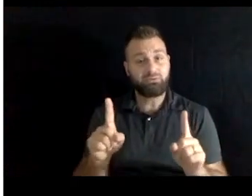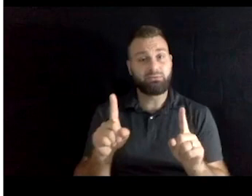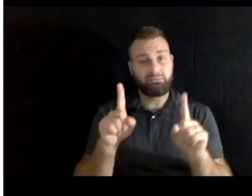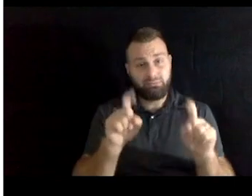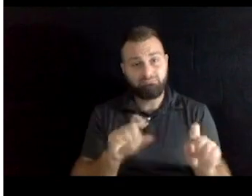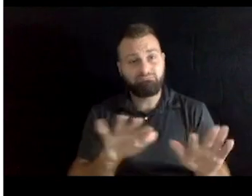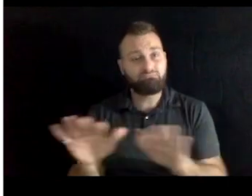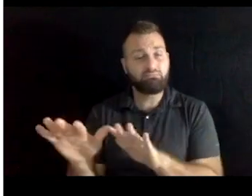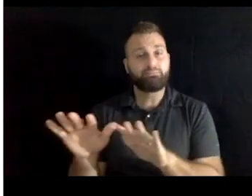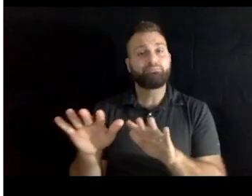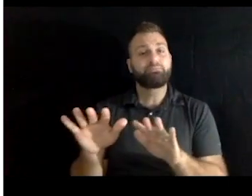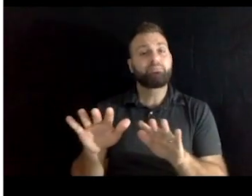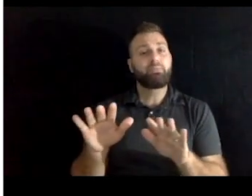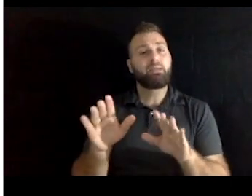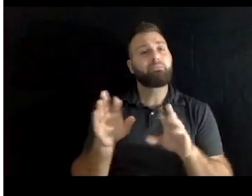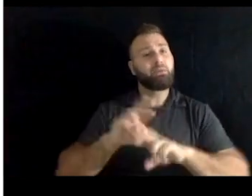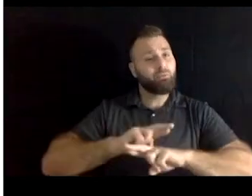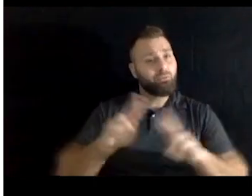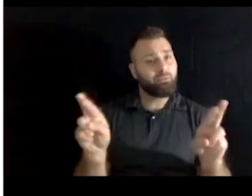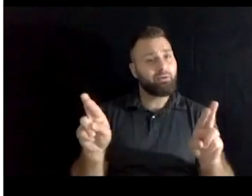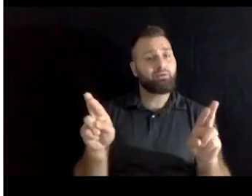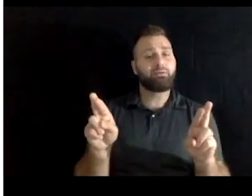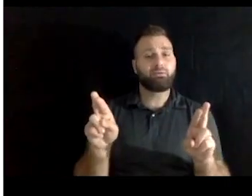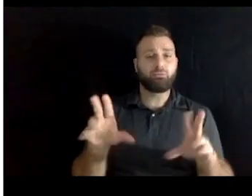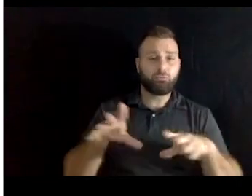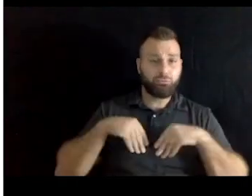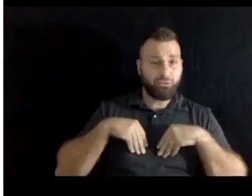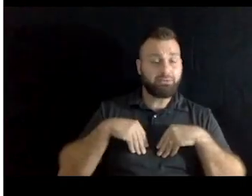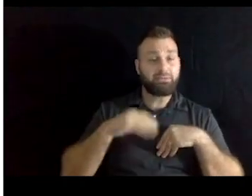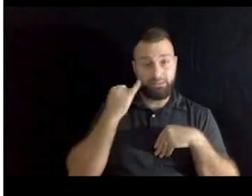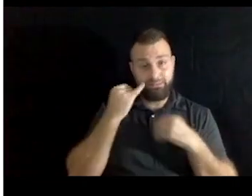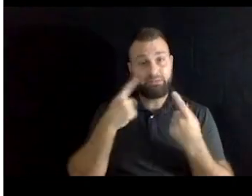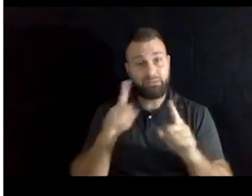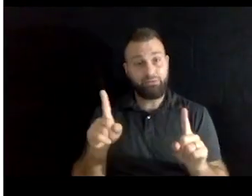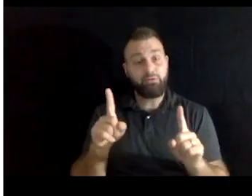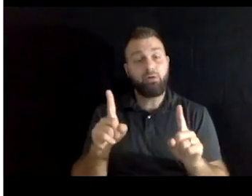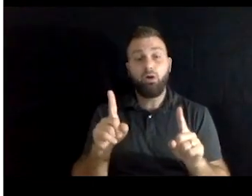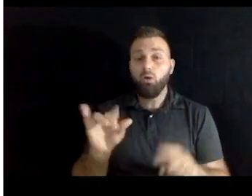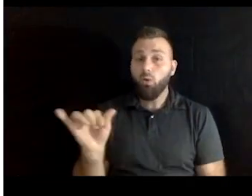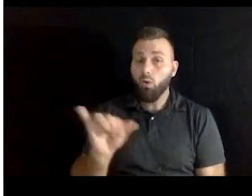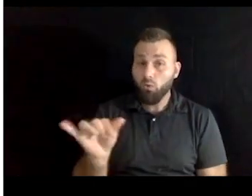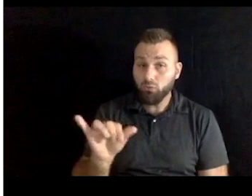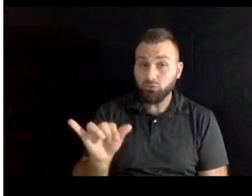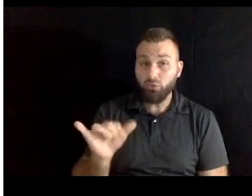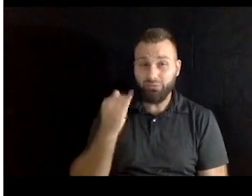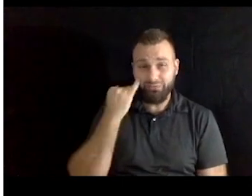only embrace it if it is effective, but we should also be prepared to try something else,